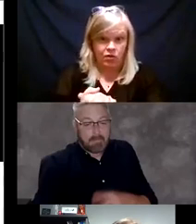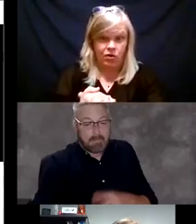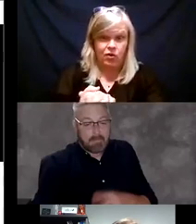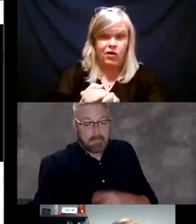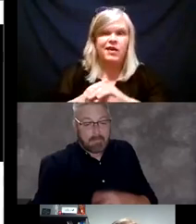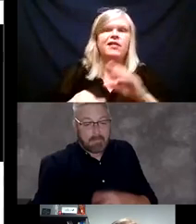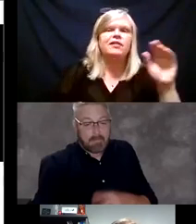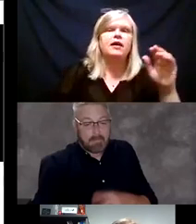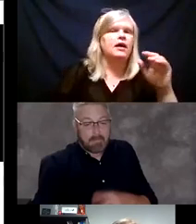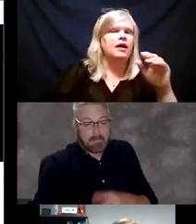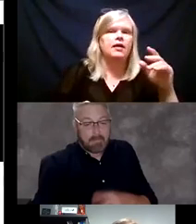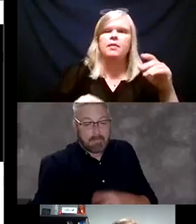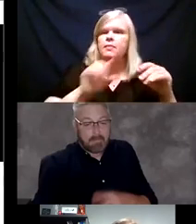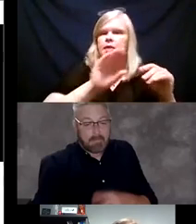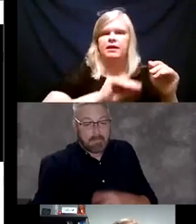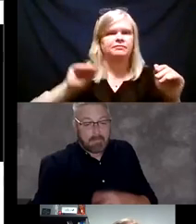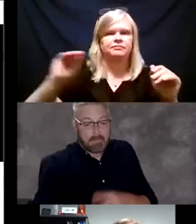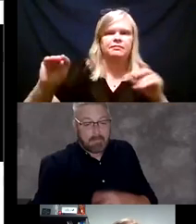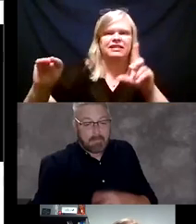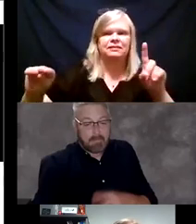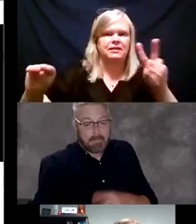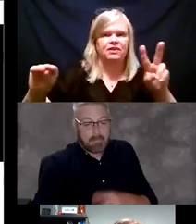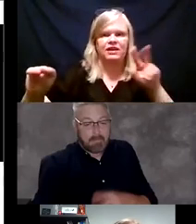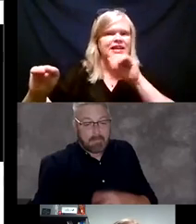VIOLENCE STATUTE, NOT THIS STATUTE.